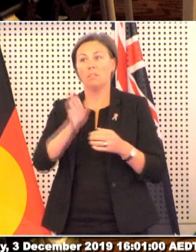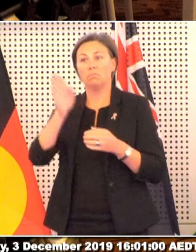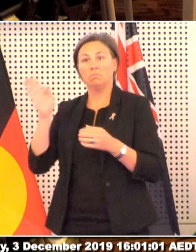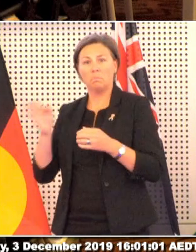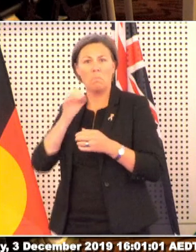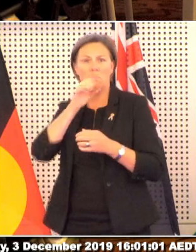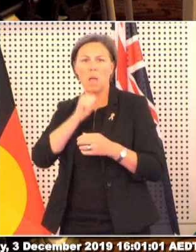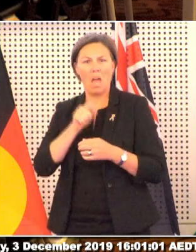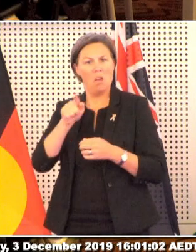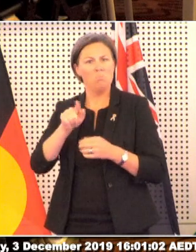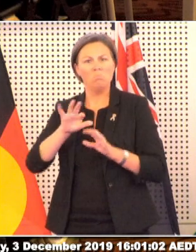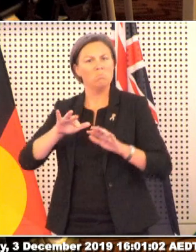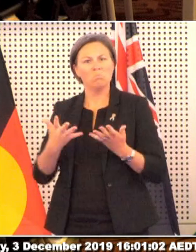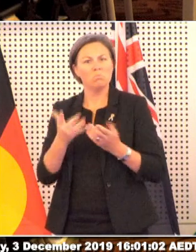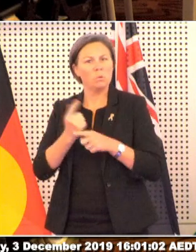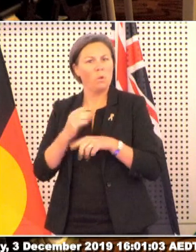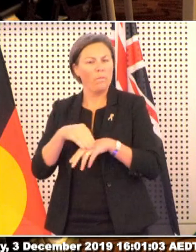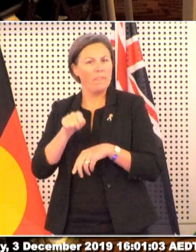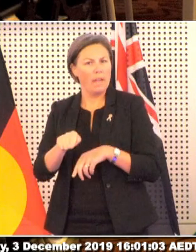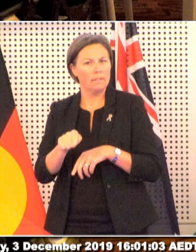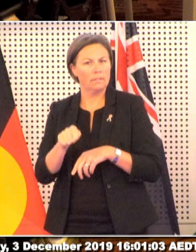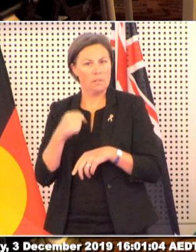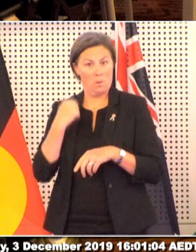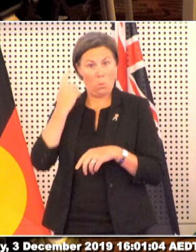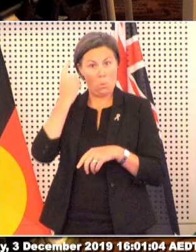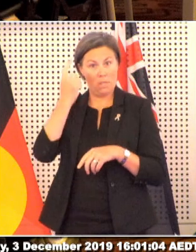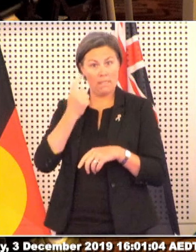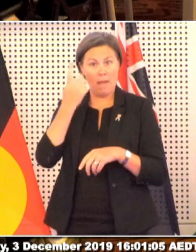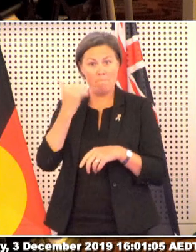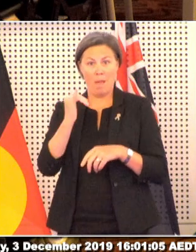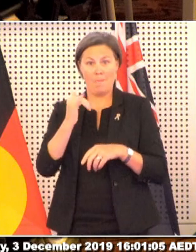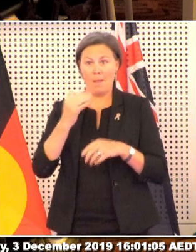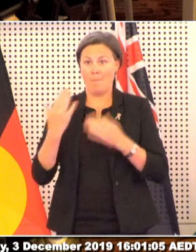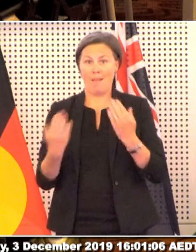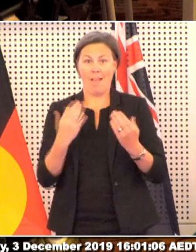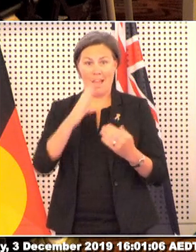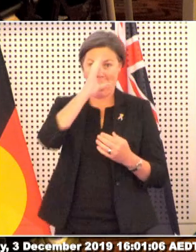And so I want to ask you whether, is this a country/city issue or what’s been your